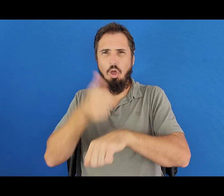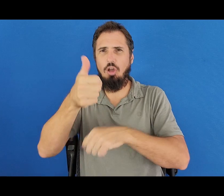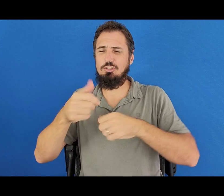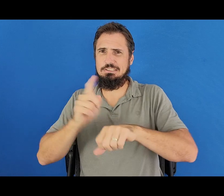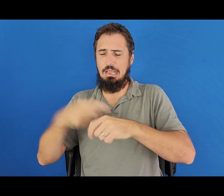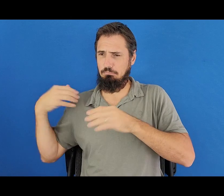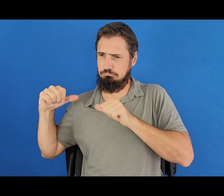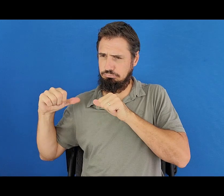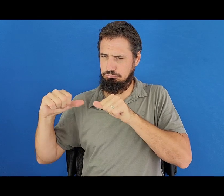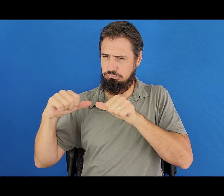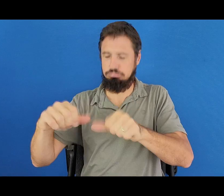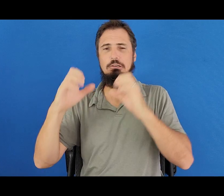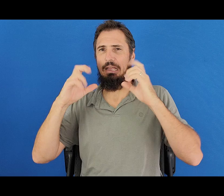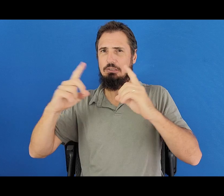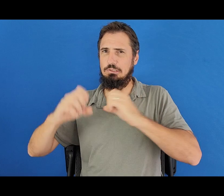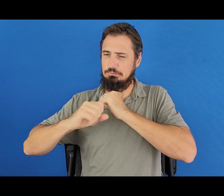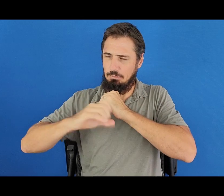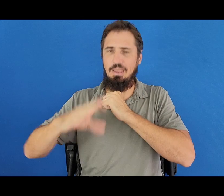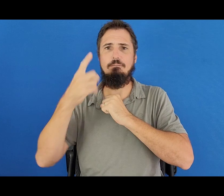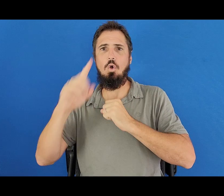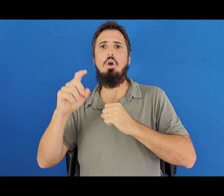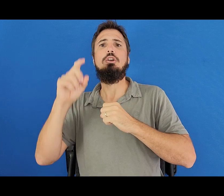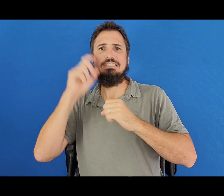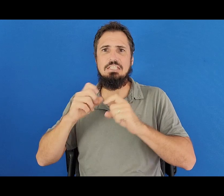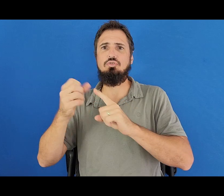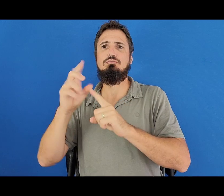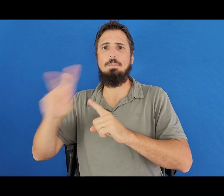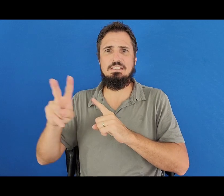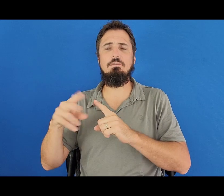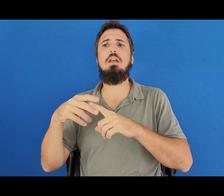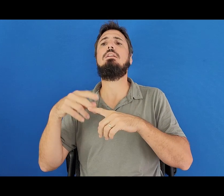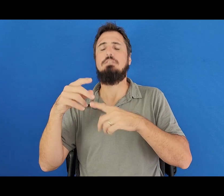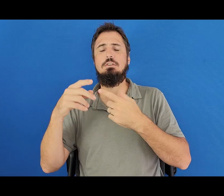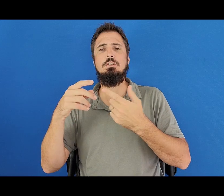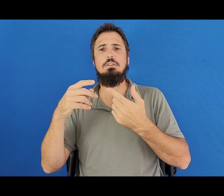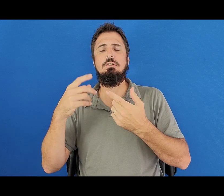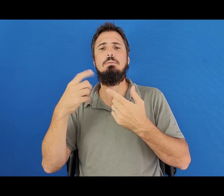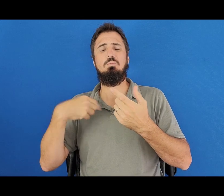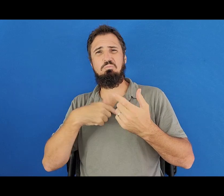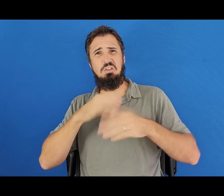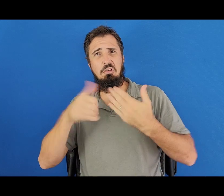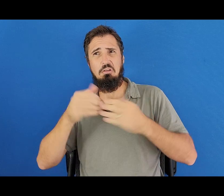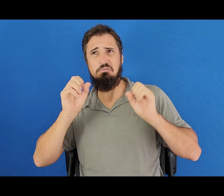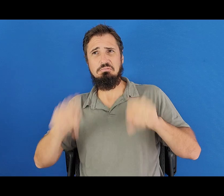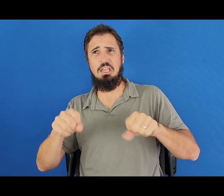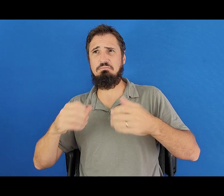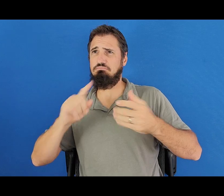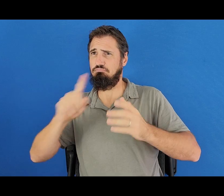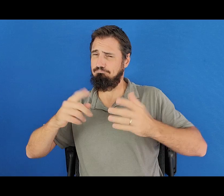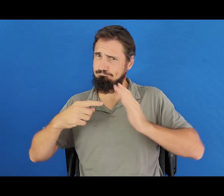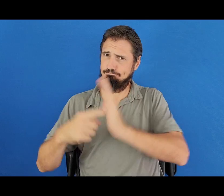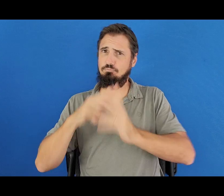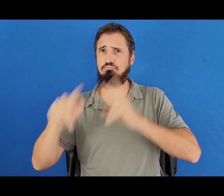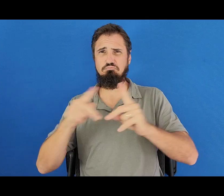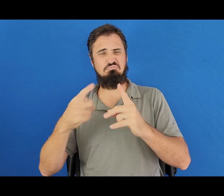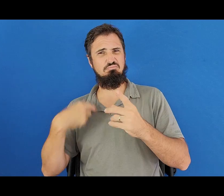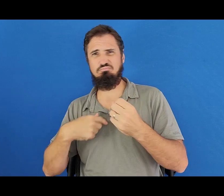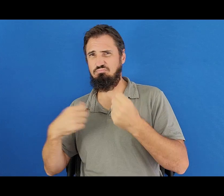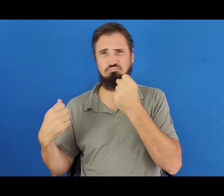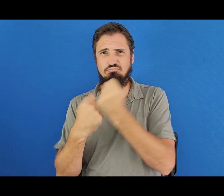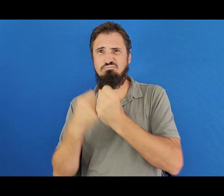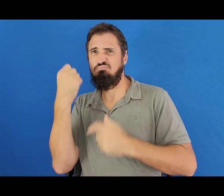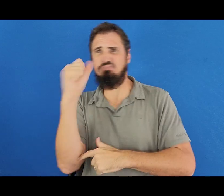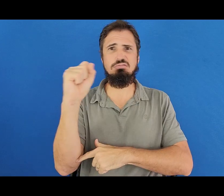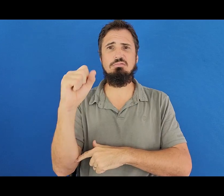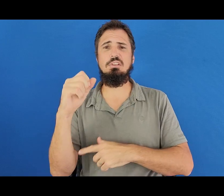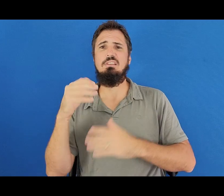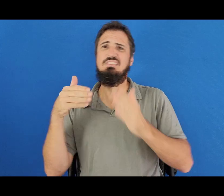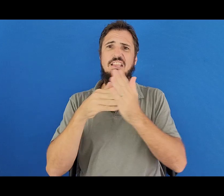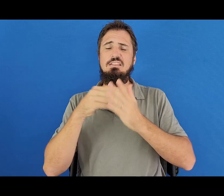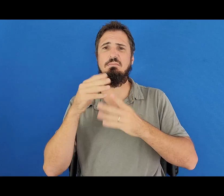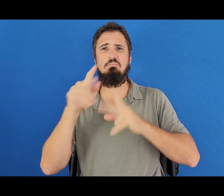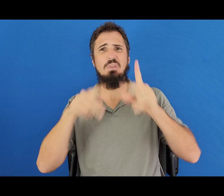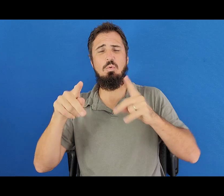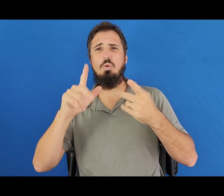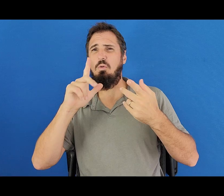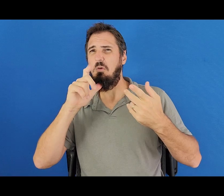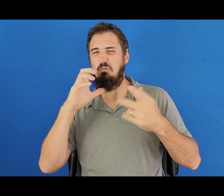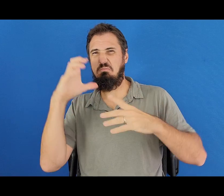education campaign in the United States, Denim Day encourages all to make a social statement with their fashion by wearing jeans as a visible means of protest against the misconceptions that